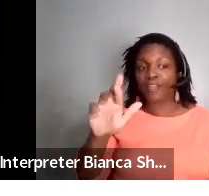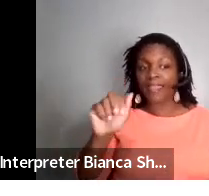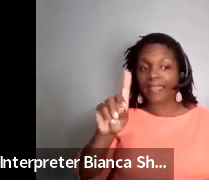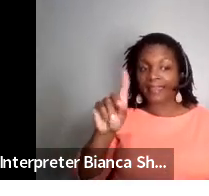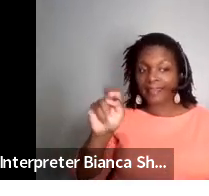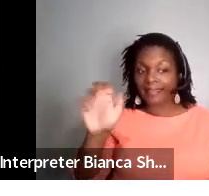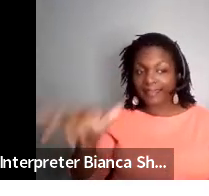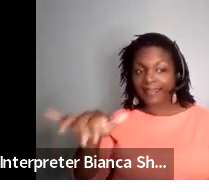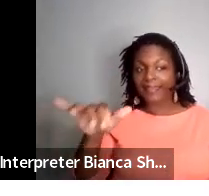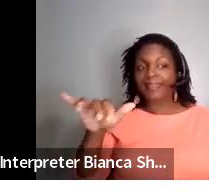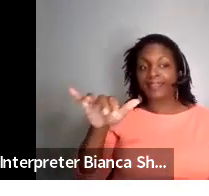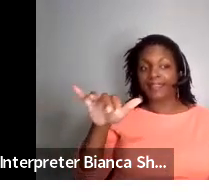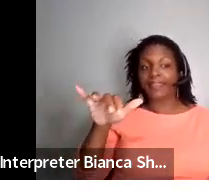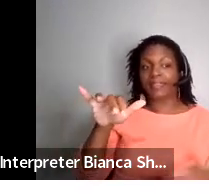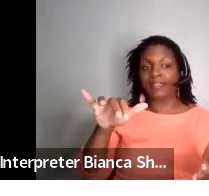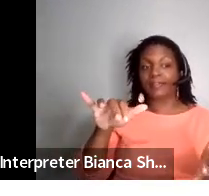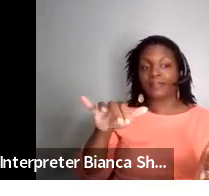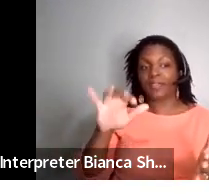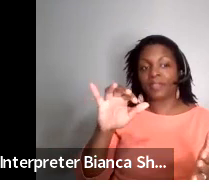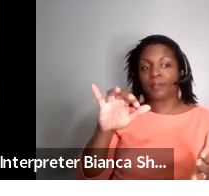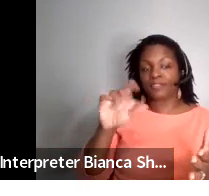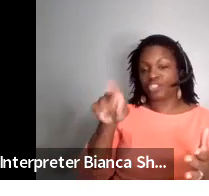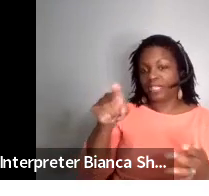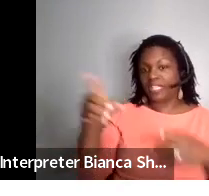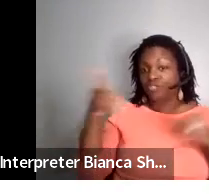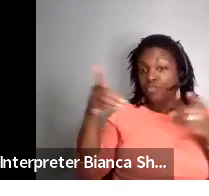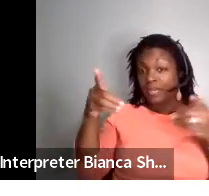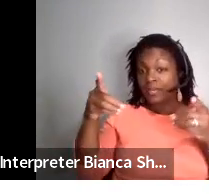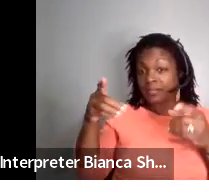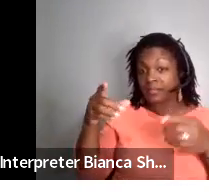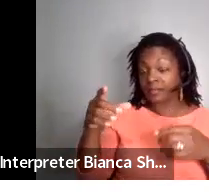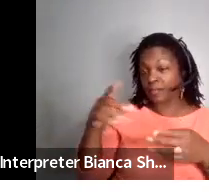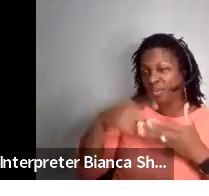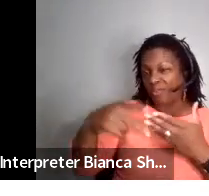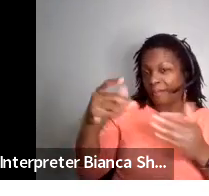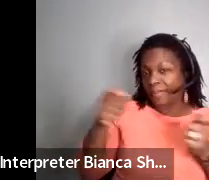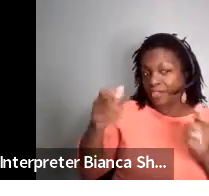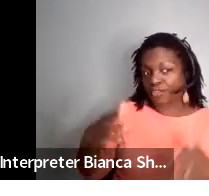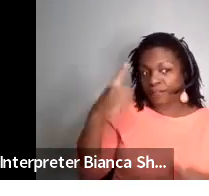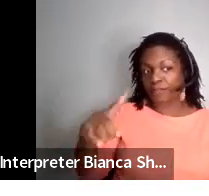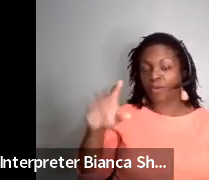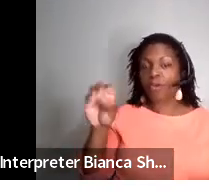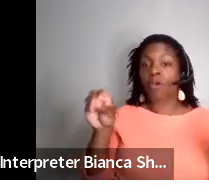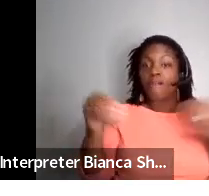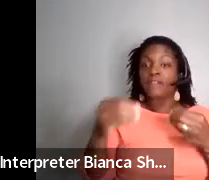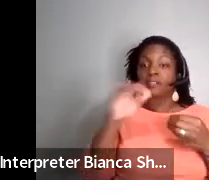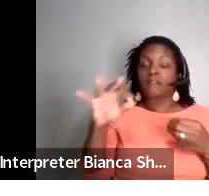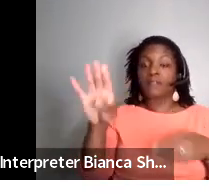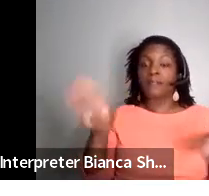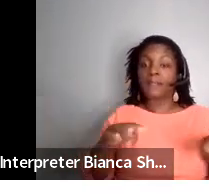Section and she will be discussing super programs and services through the Louisiana office of behavioral health.